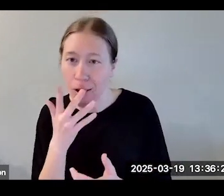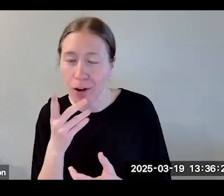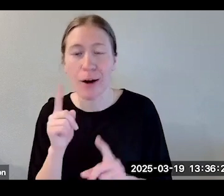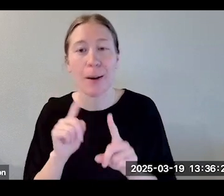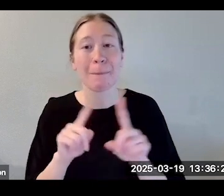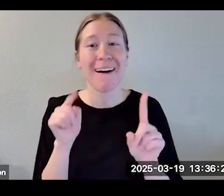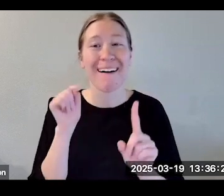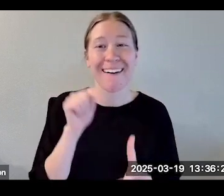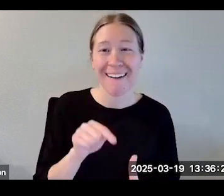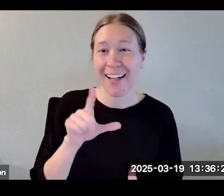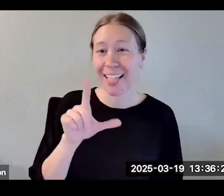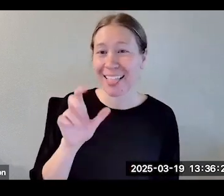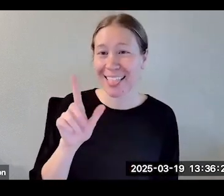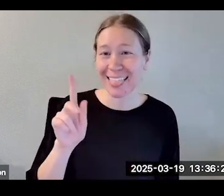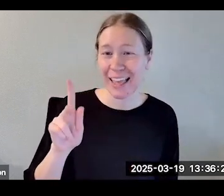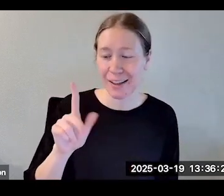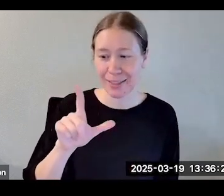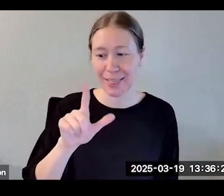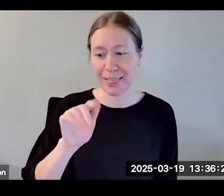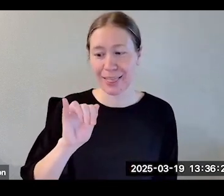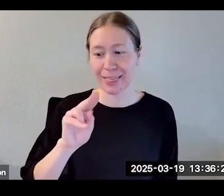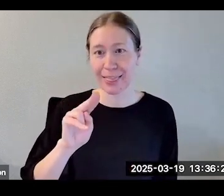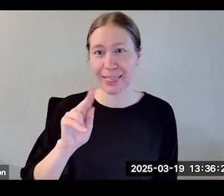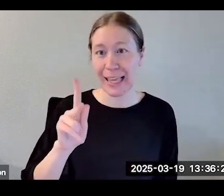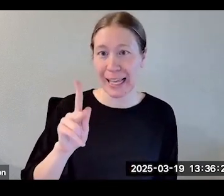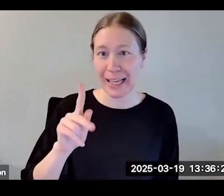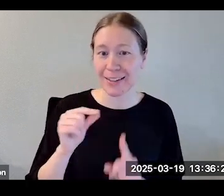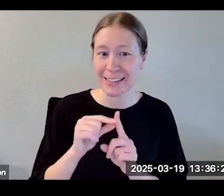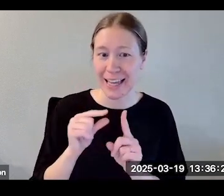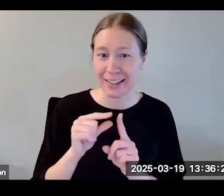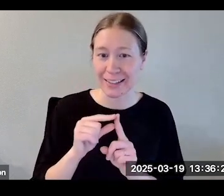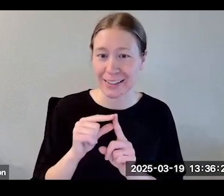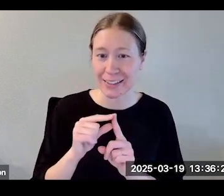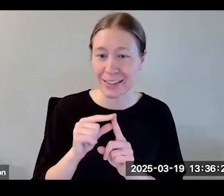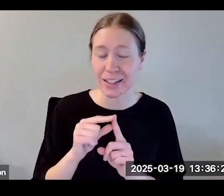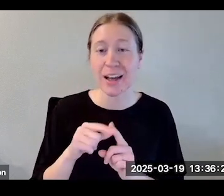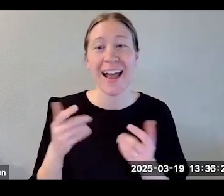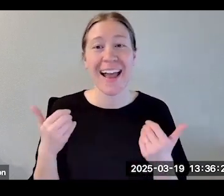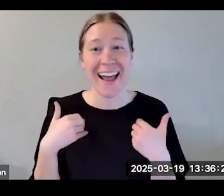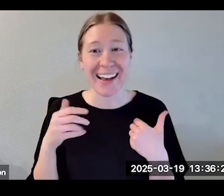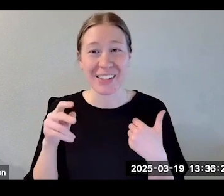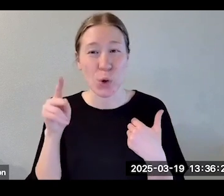So maybe we should utilize a different color, colon, and then we have the URL,